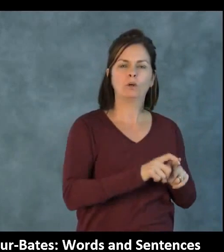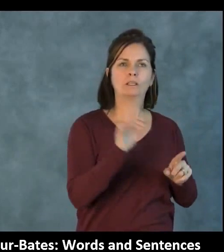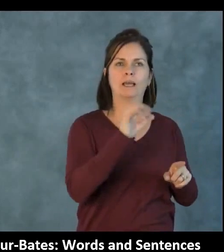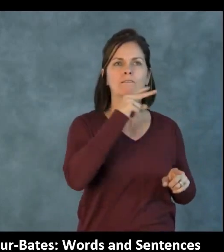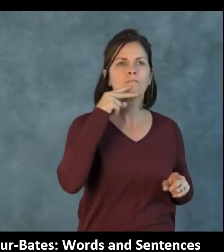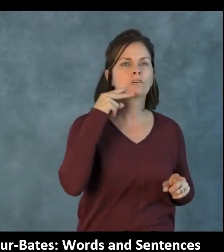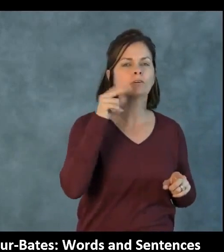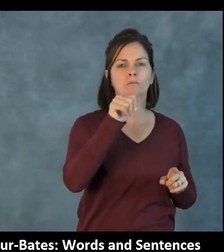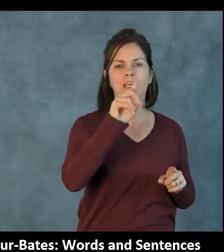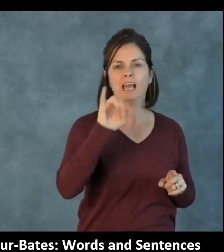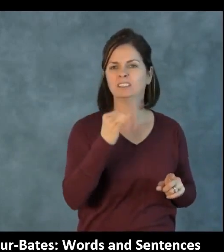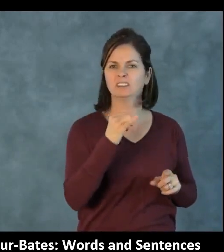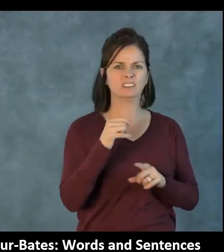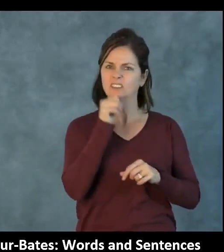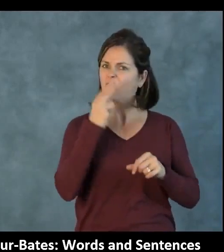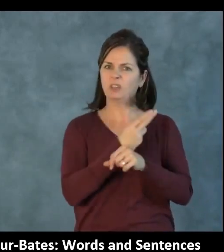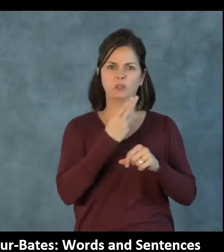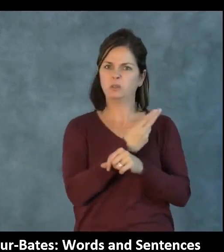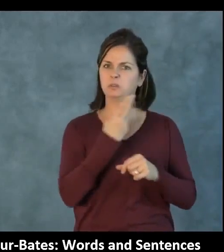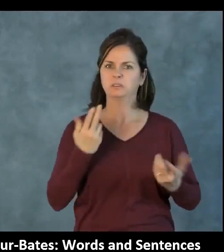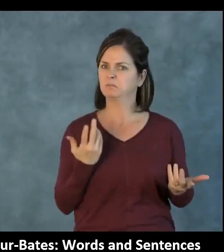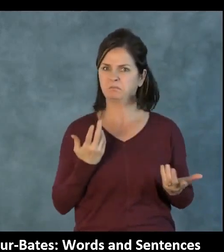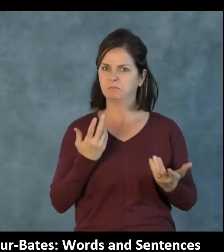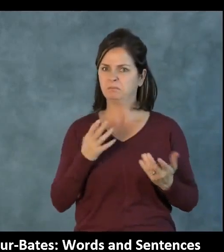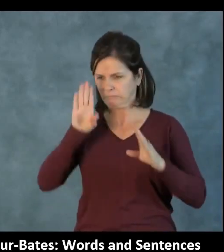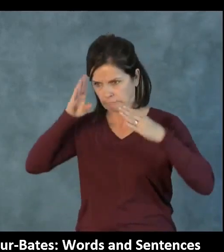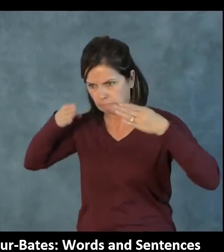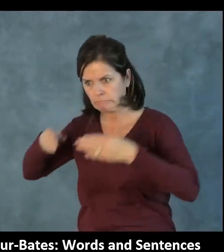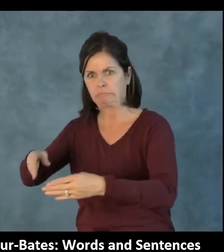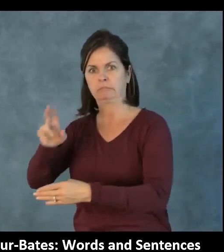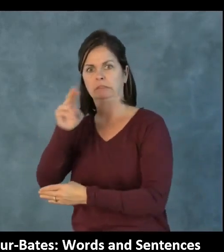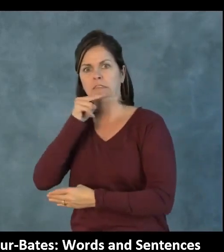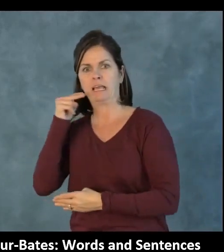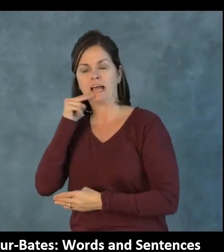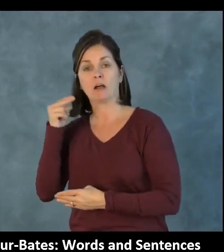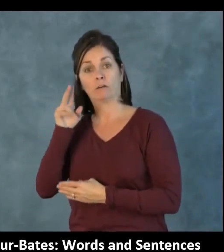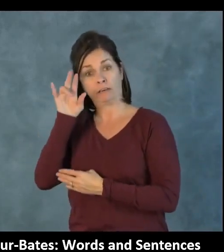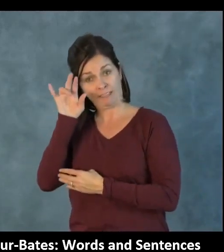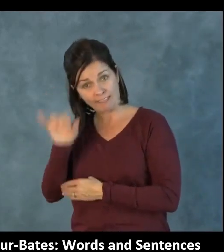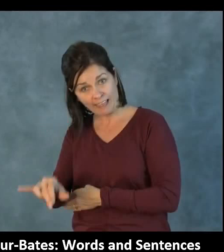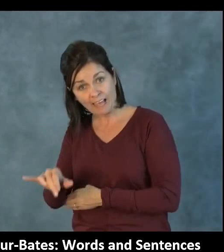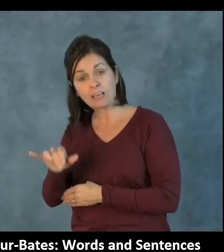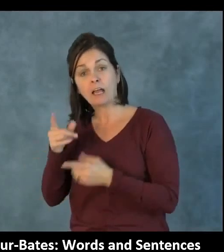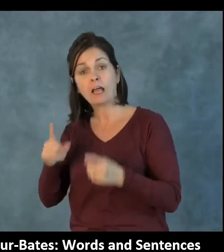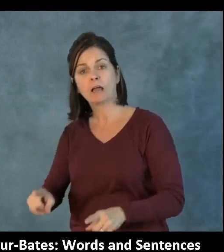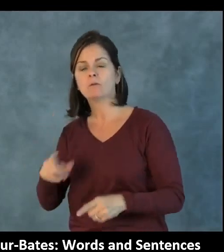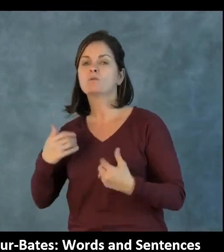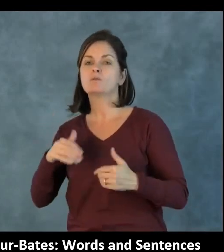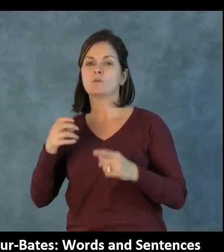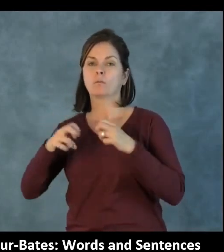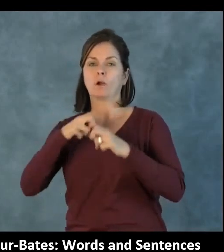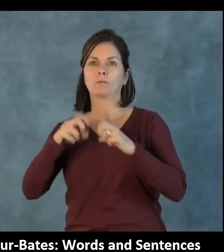This can be extremely problematic, when it comes time to combine words, because most early word combinations